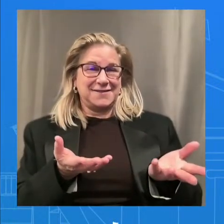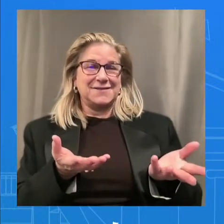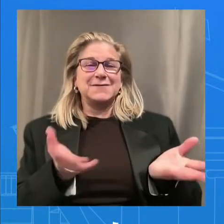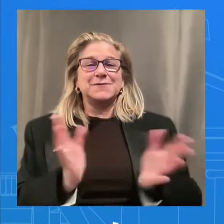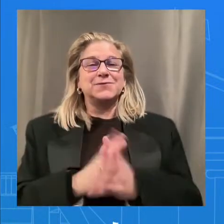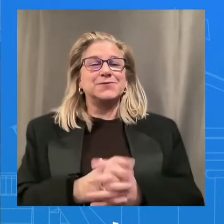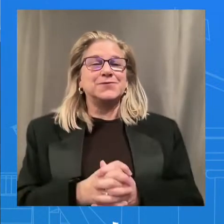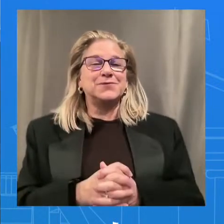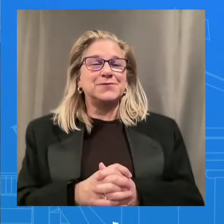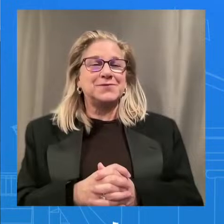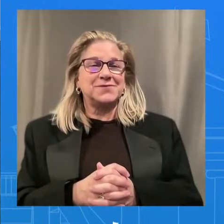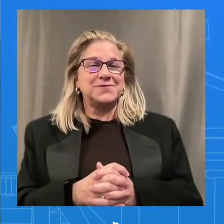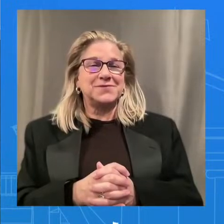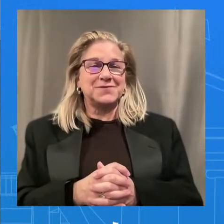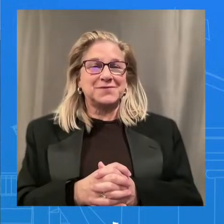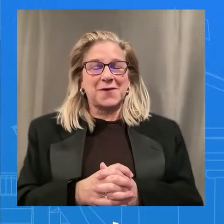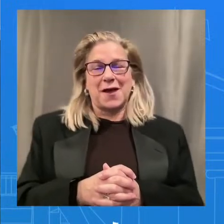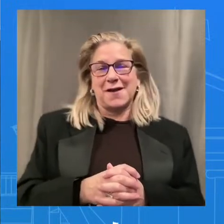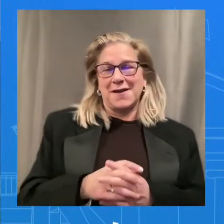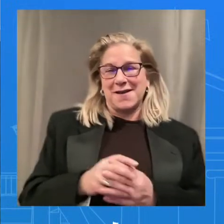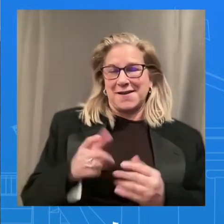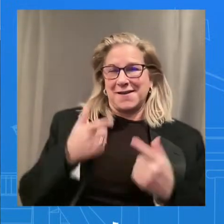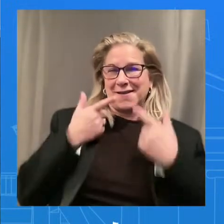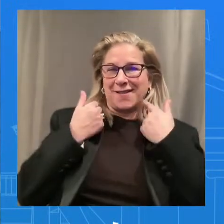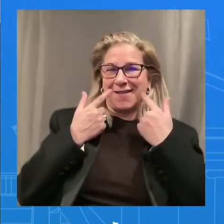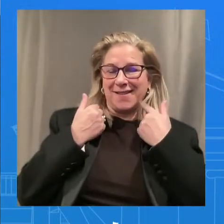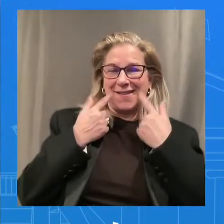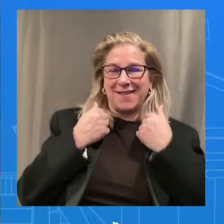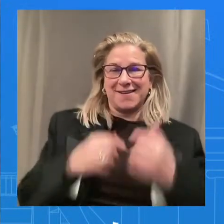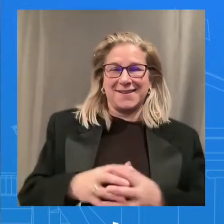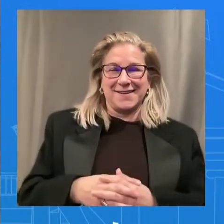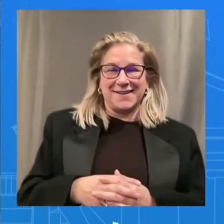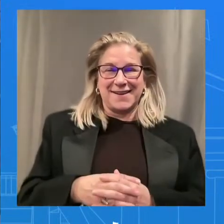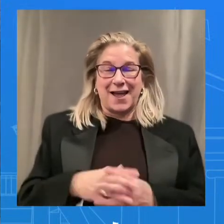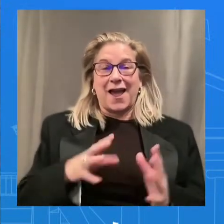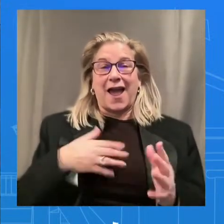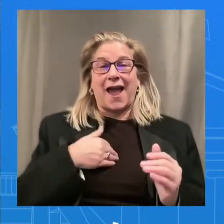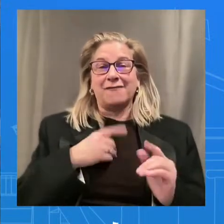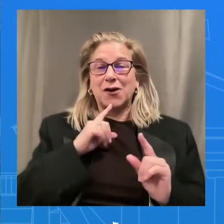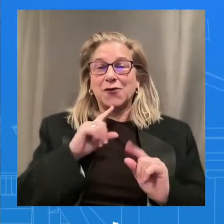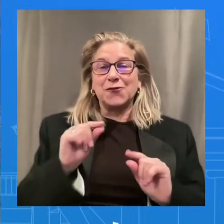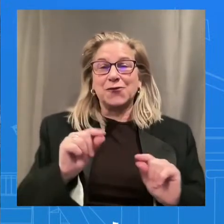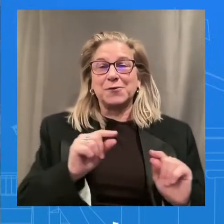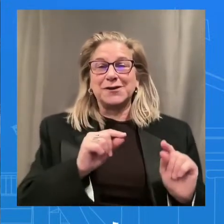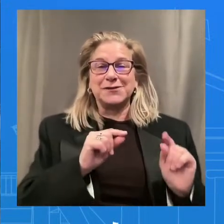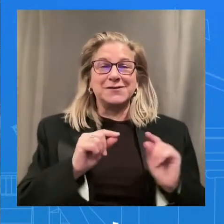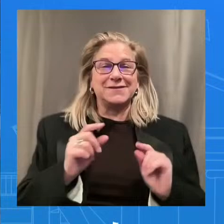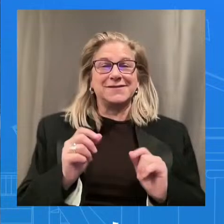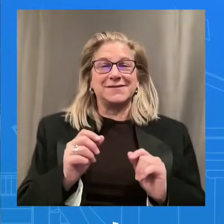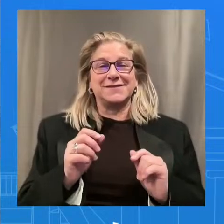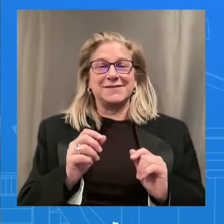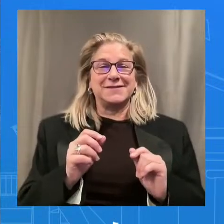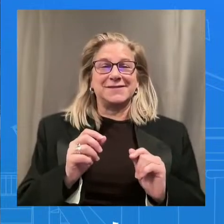So, a wee- -- Ms. Jean-Pierre: Start some rumors in here, I guess. The Press: He’s getting red, too. Look at him.